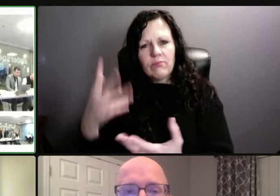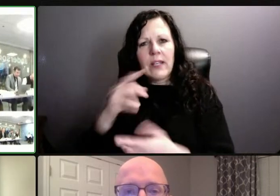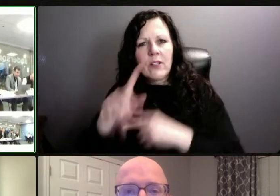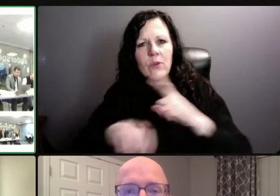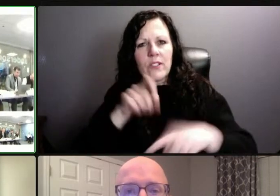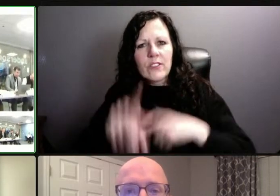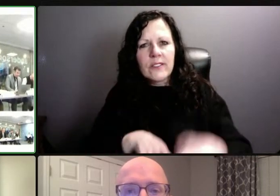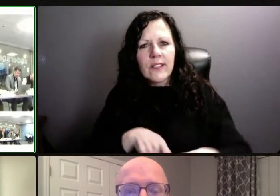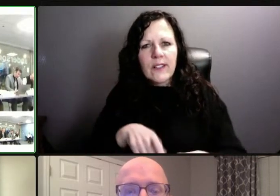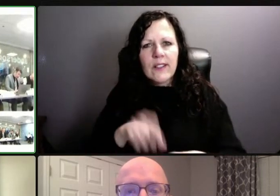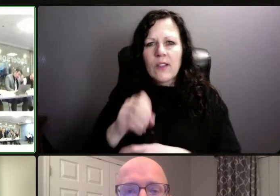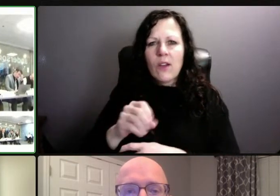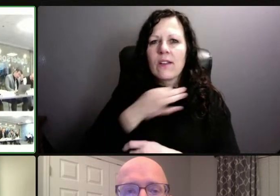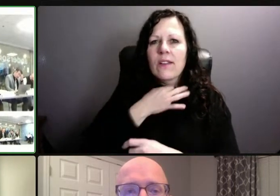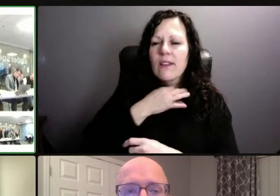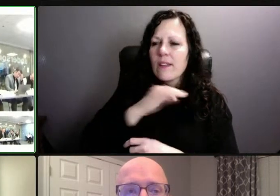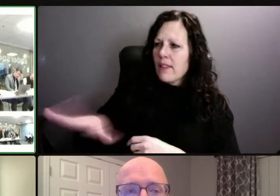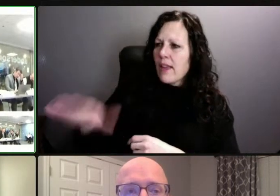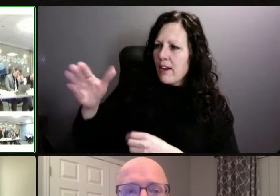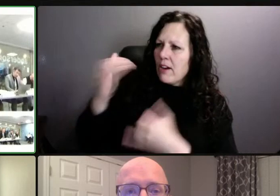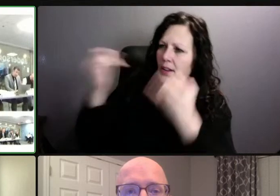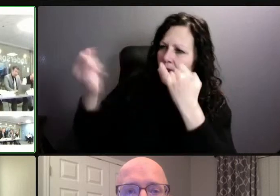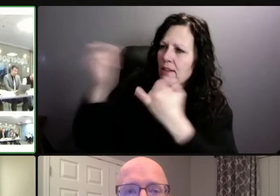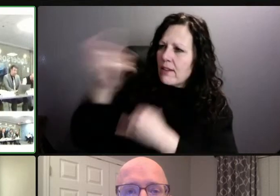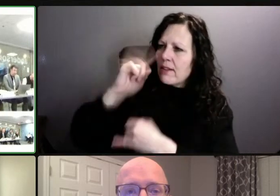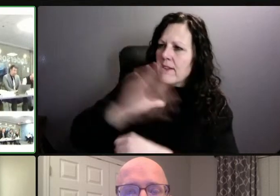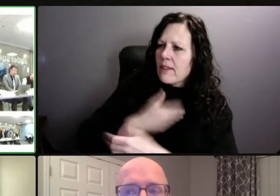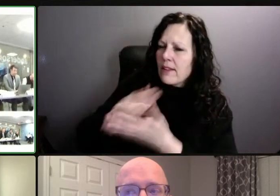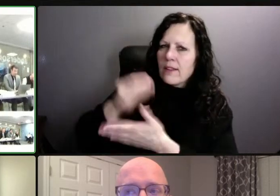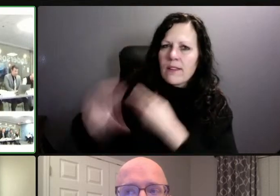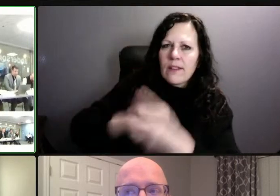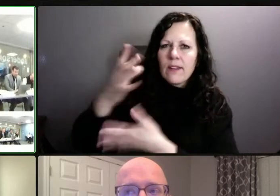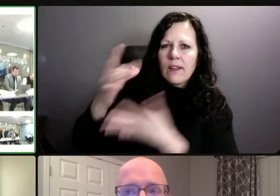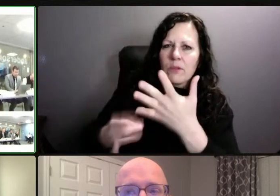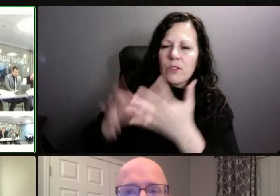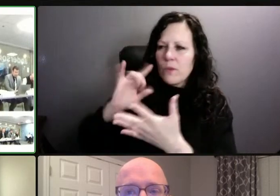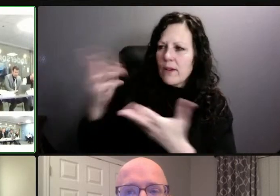AND THEY HAVE A LOT OF